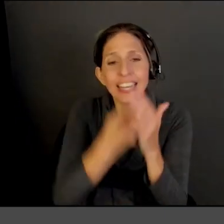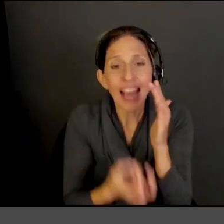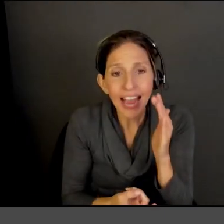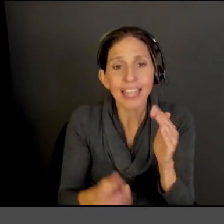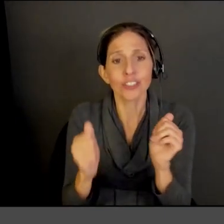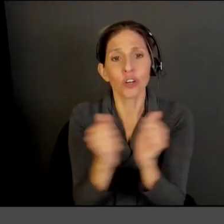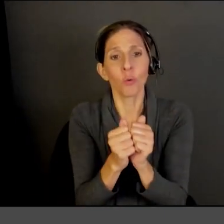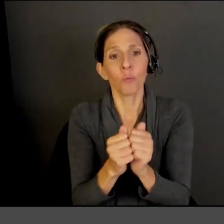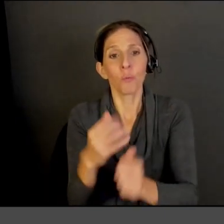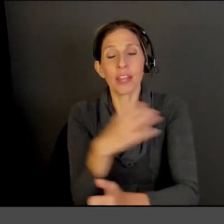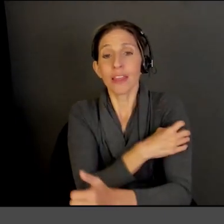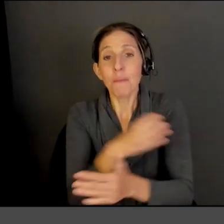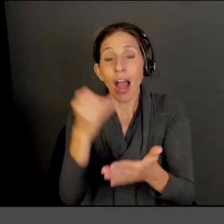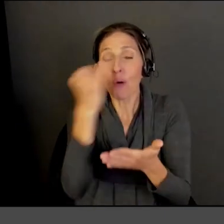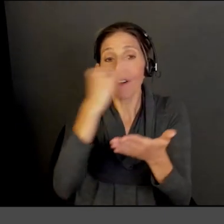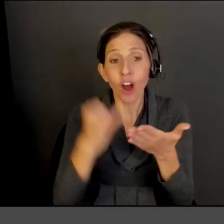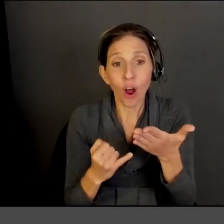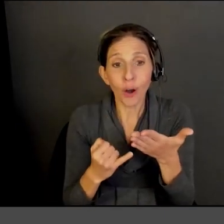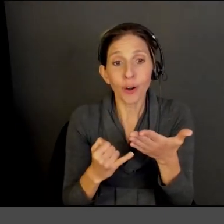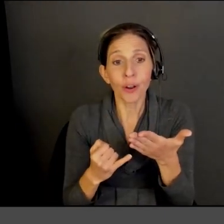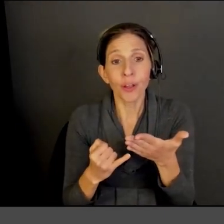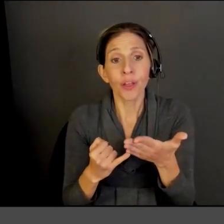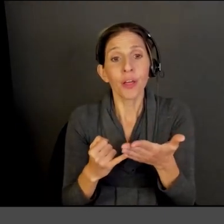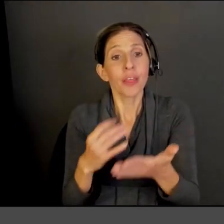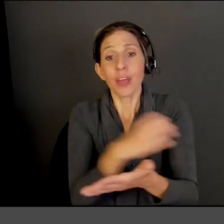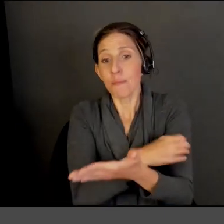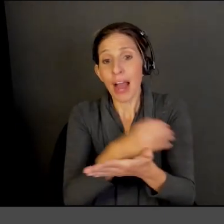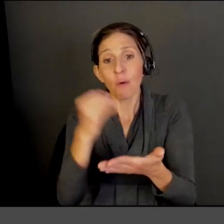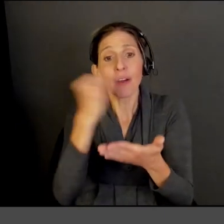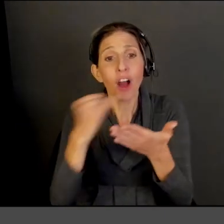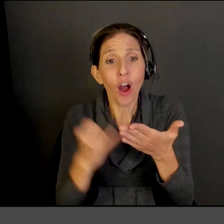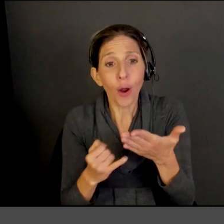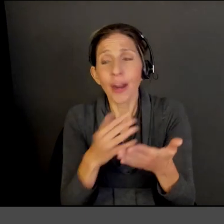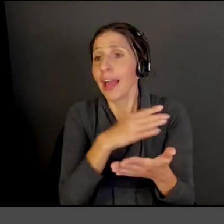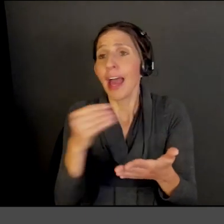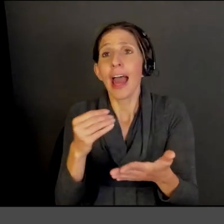THE POWER OF ART, AND THE POWER WHEN YOU THINK ABOUT THE POWER OF POETRY.